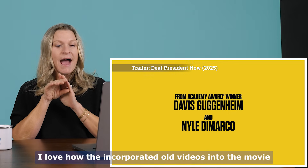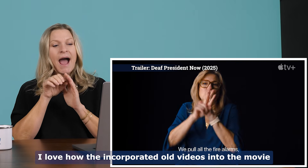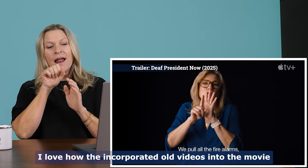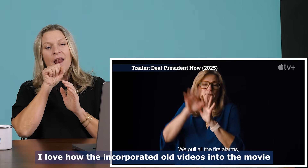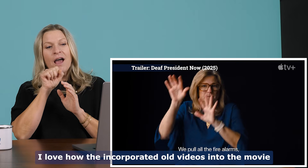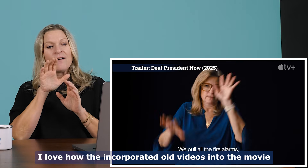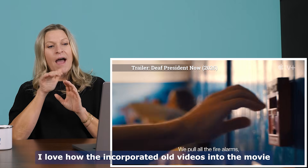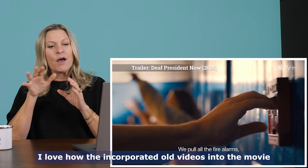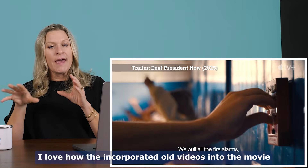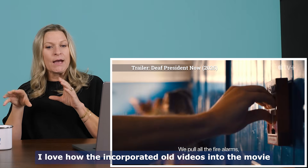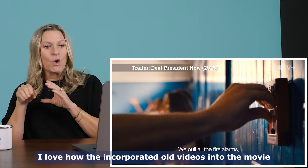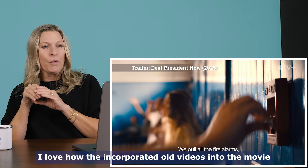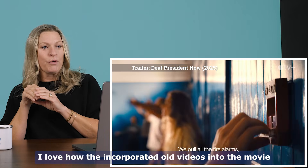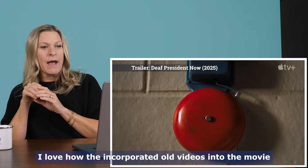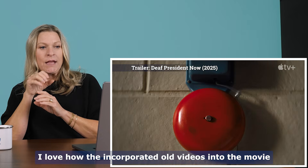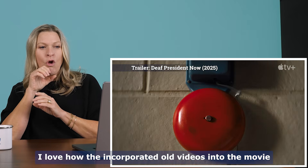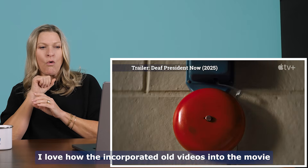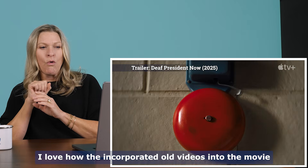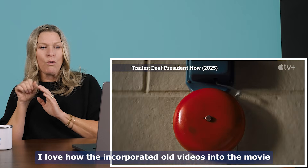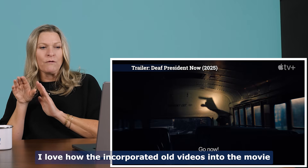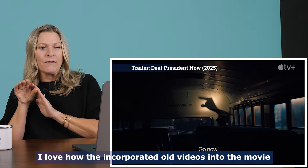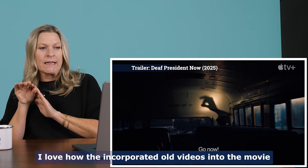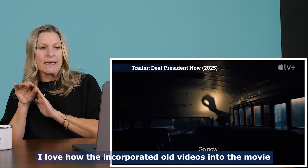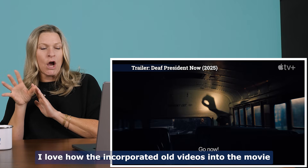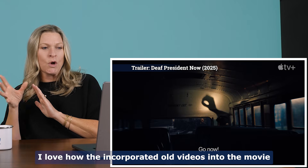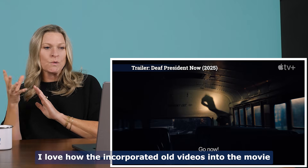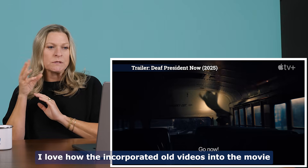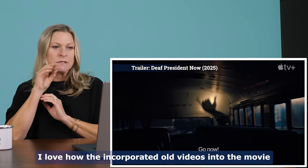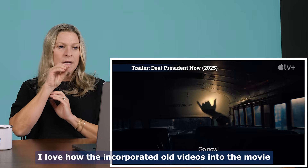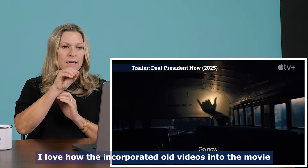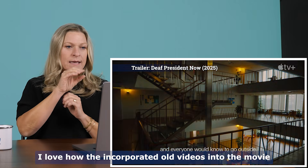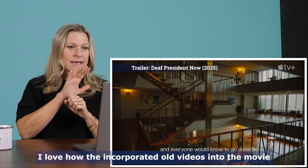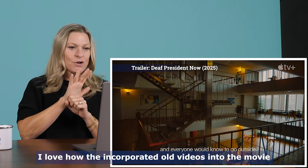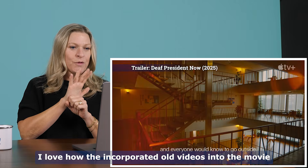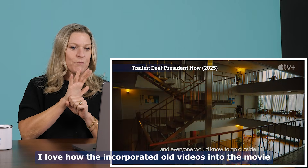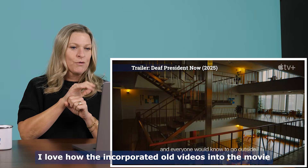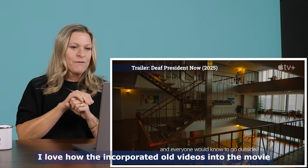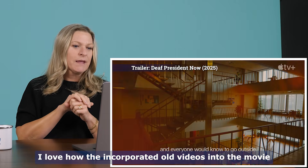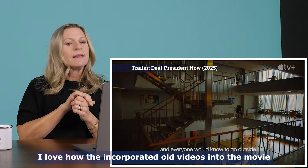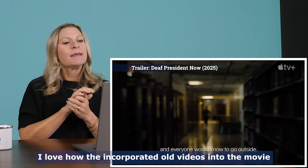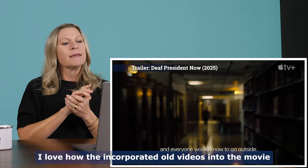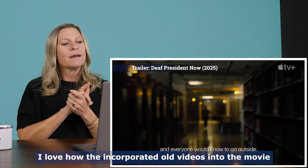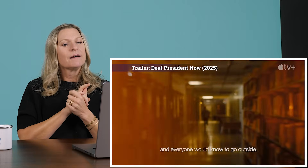I love how the incorporated old videos into the movie